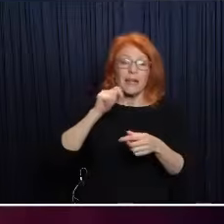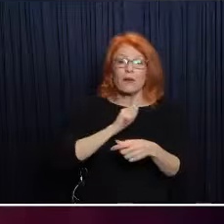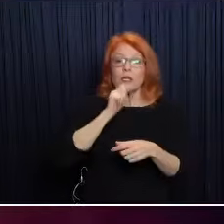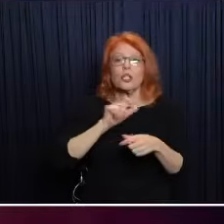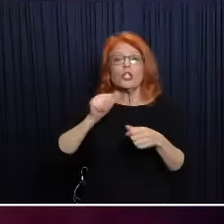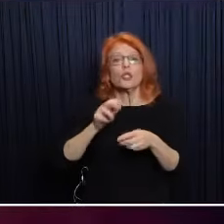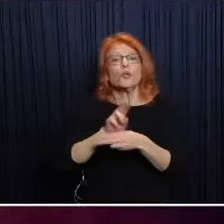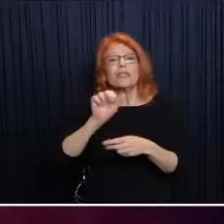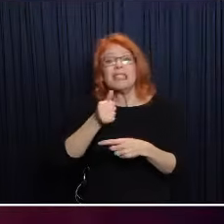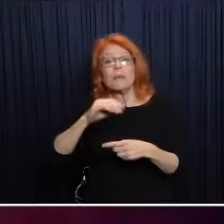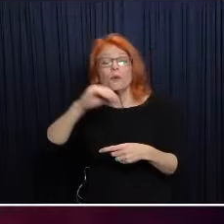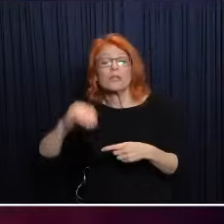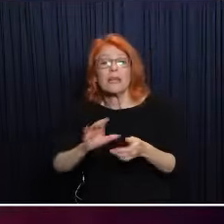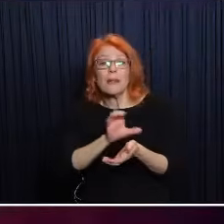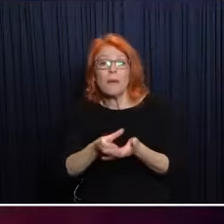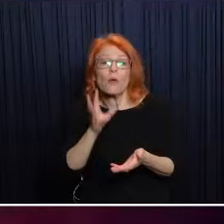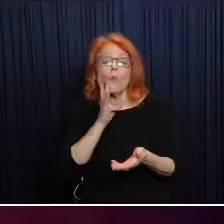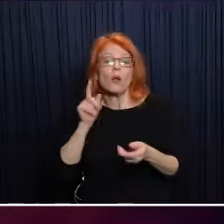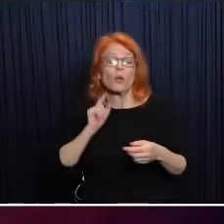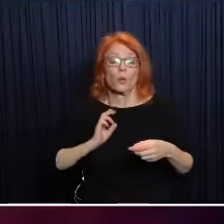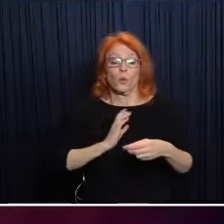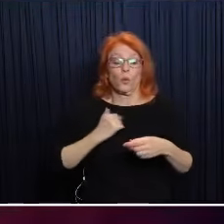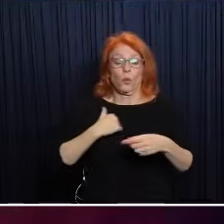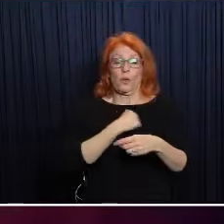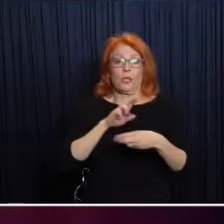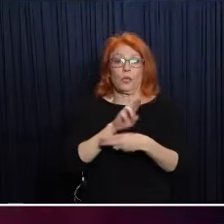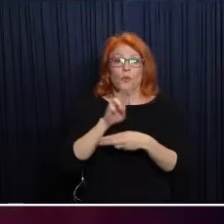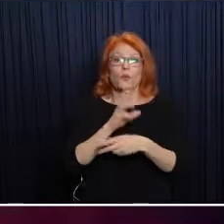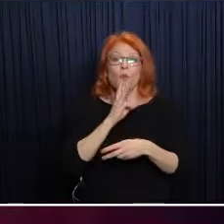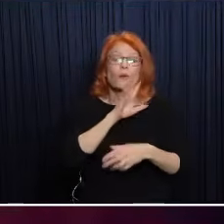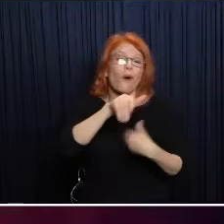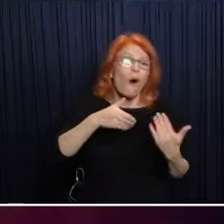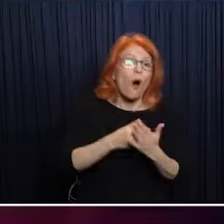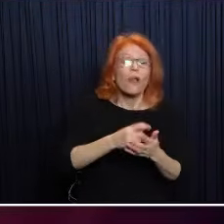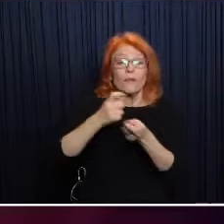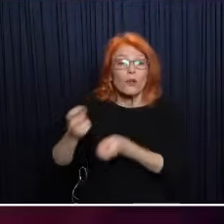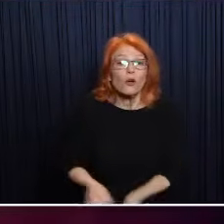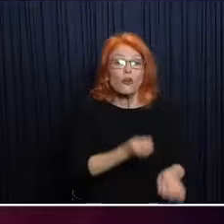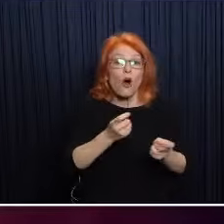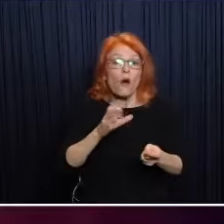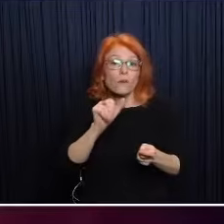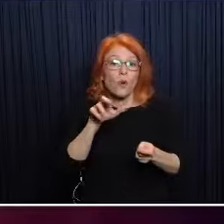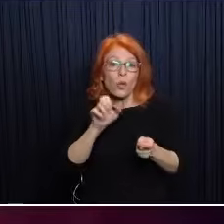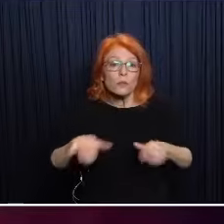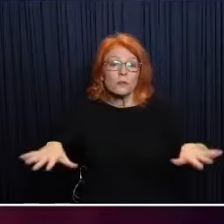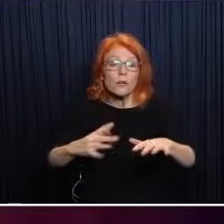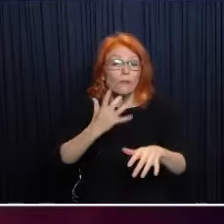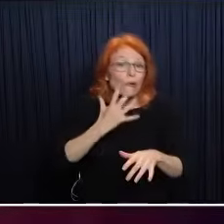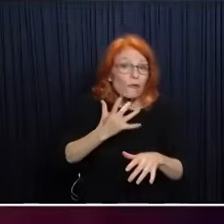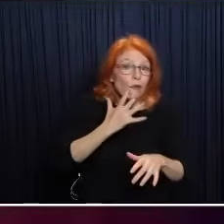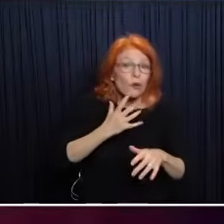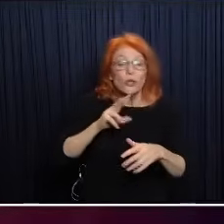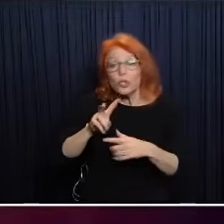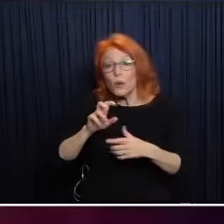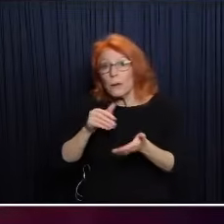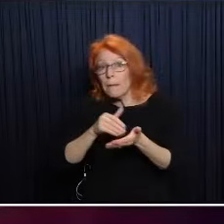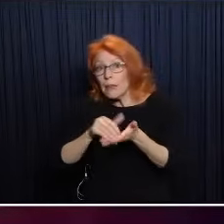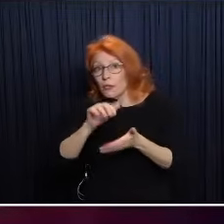A LITTLE FACT FOR EVERYBODY. ALL THE DATA CENTERS COMBINED IN ARIZONA USE 10% OF THE AMOUNT OF